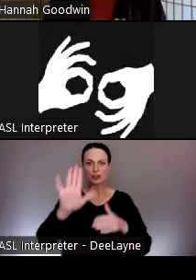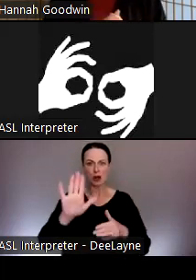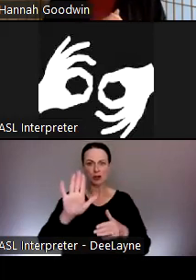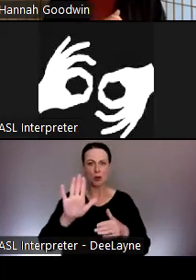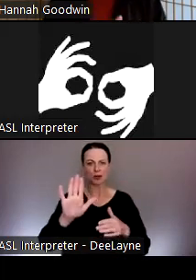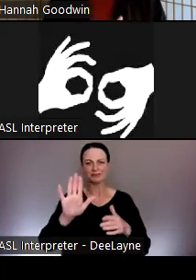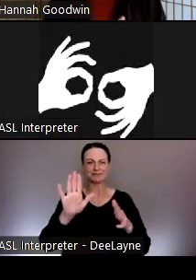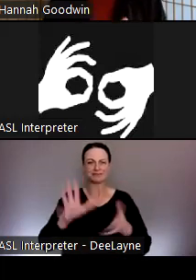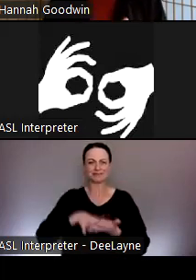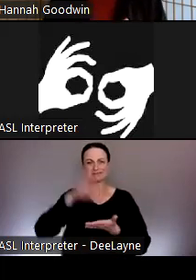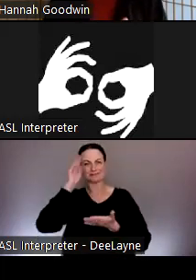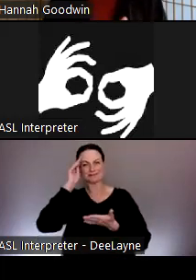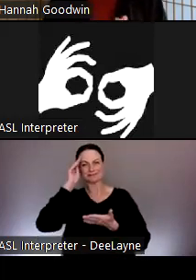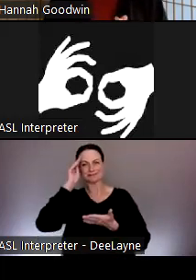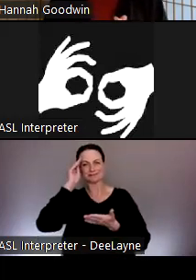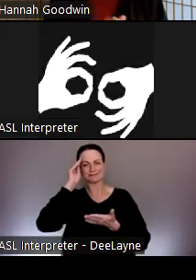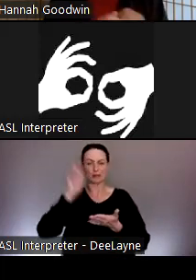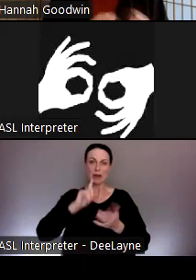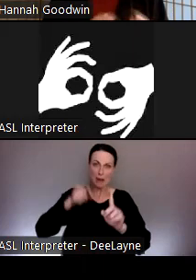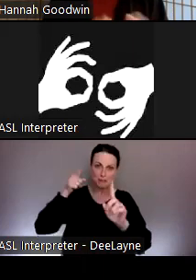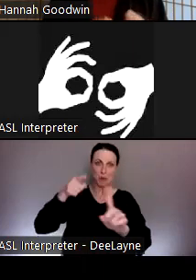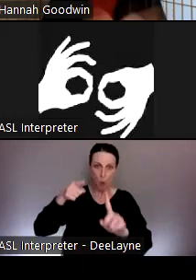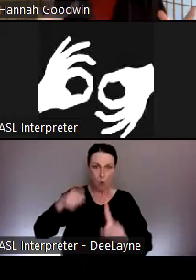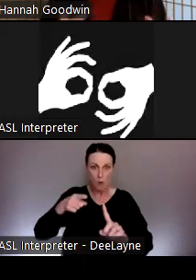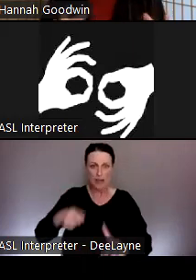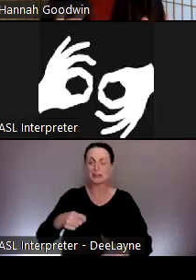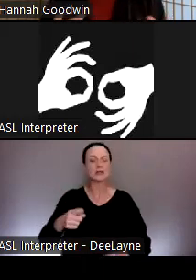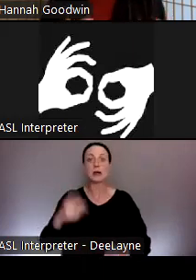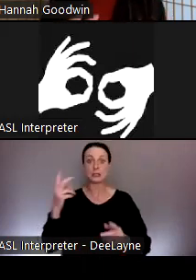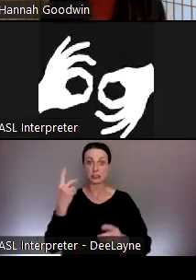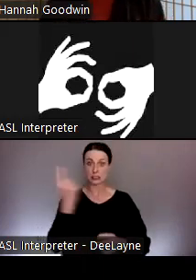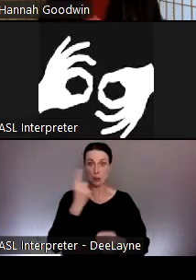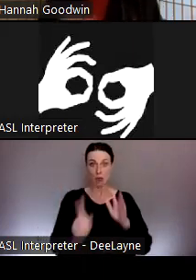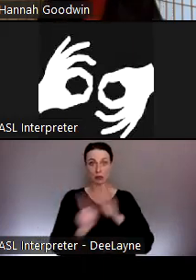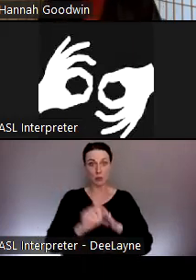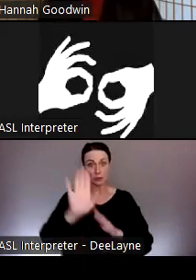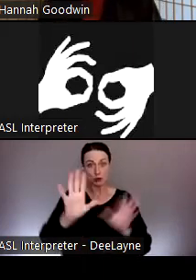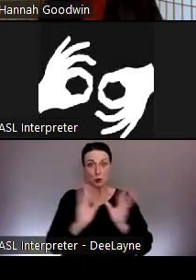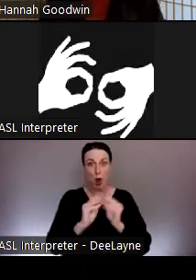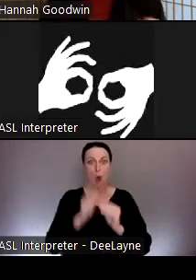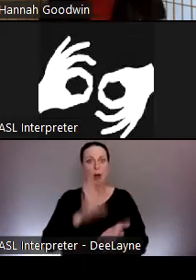What is it that people attending your session are gonna take away with them?